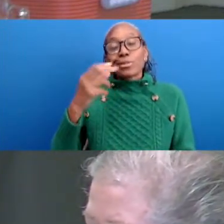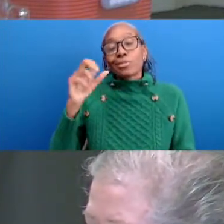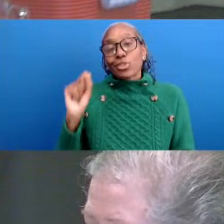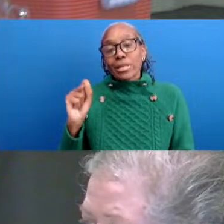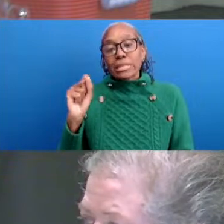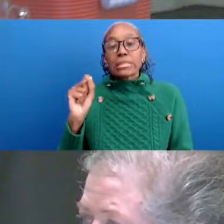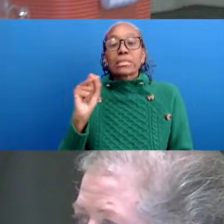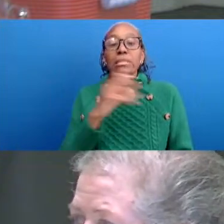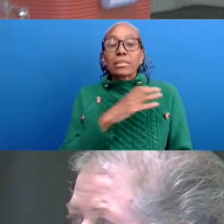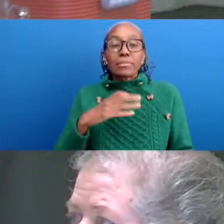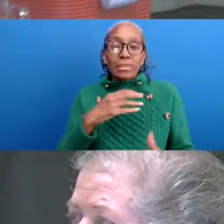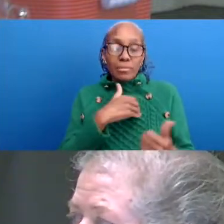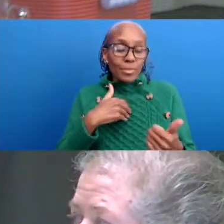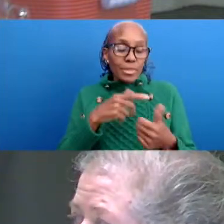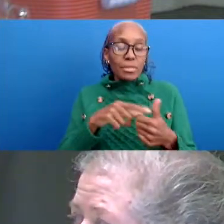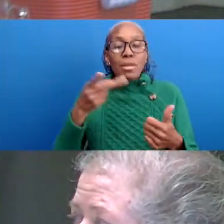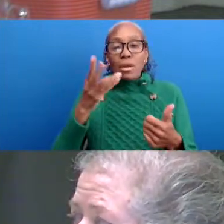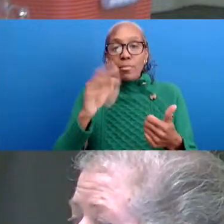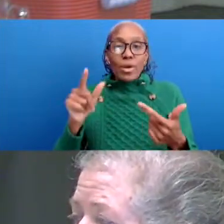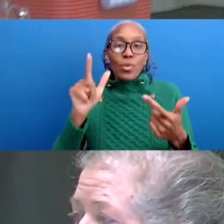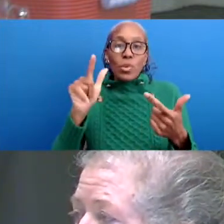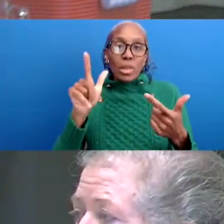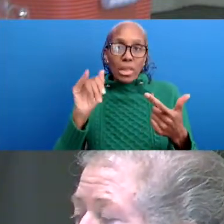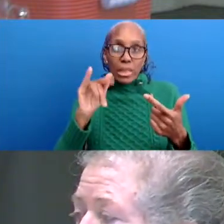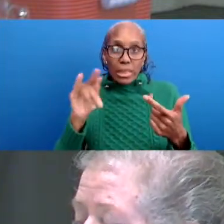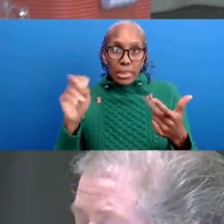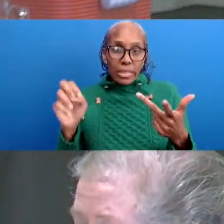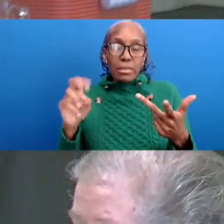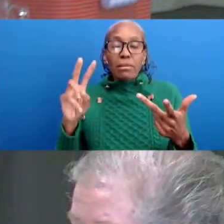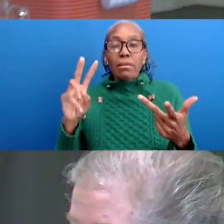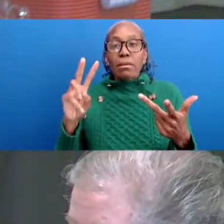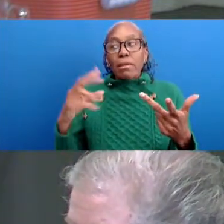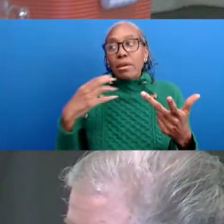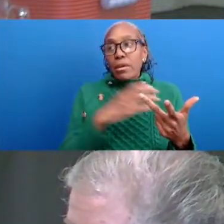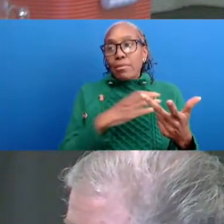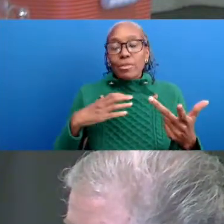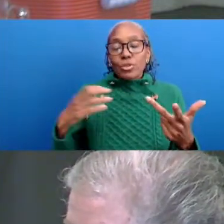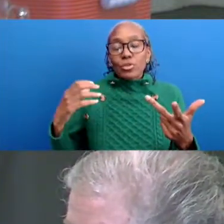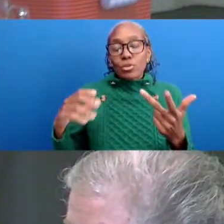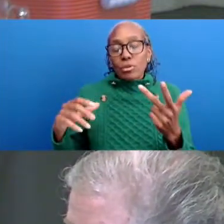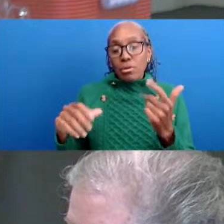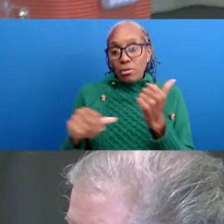THE MEMBERS OF THE HHS AS